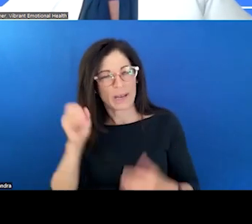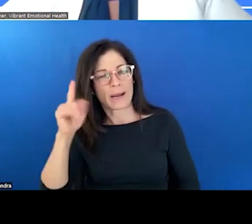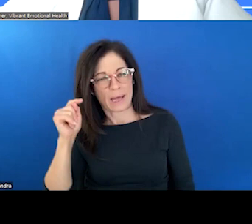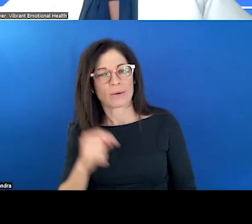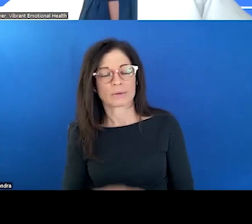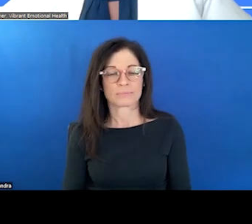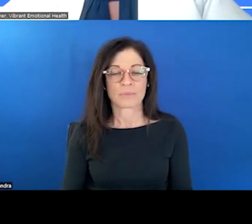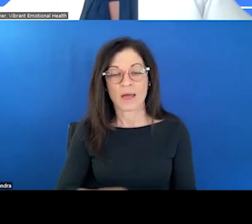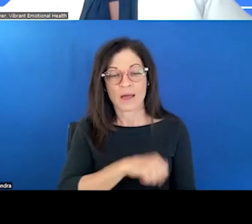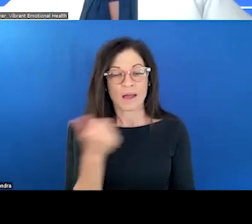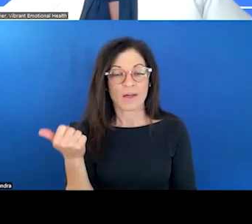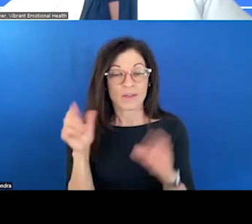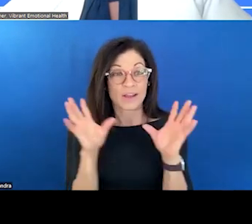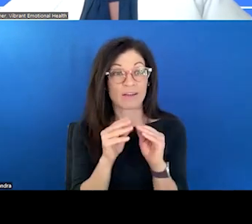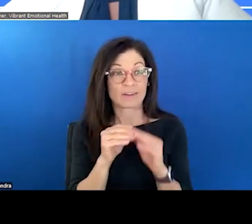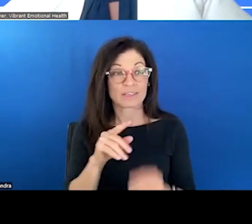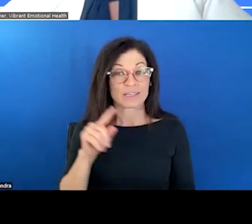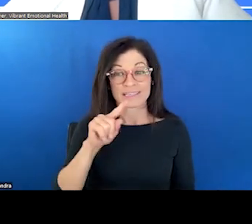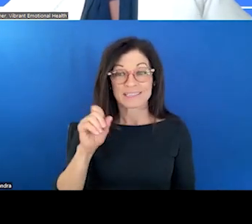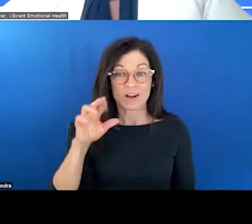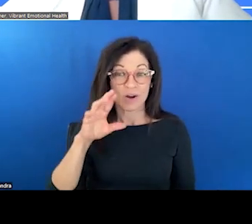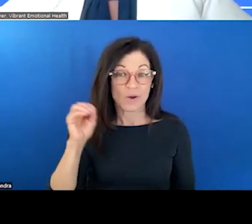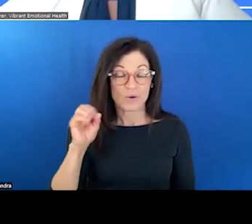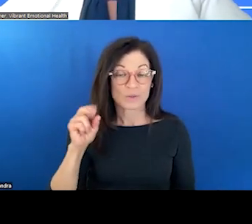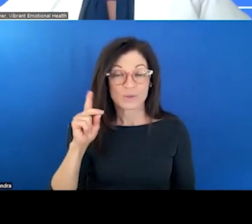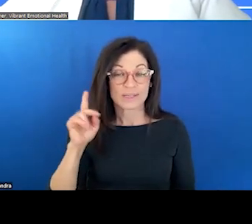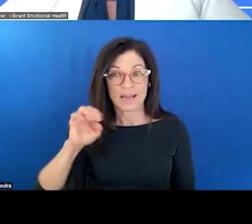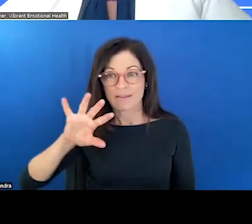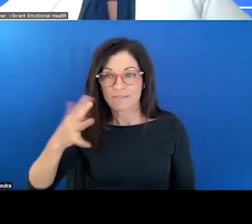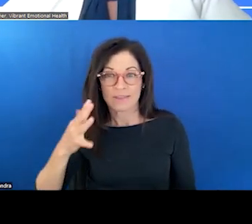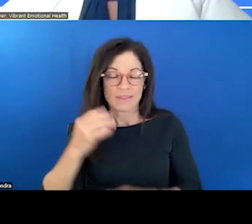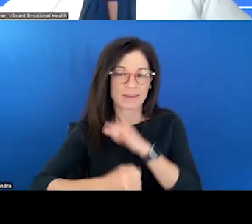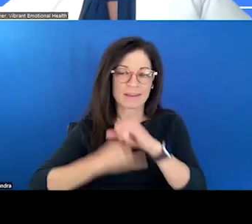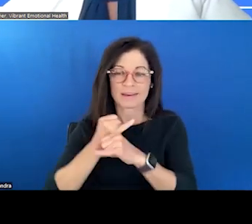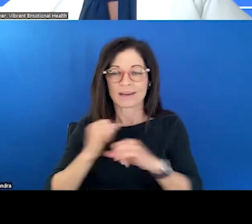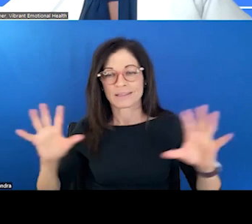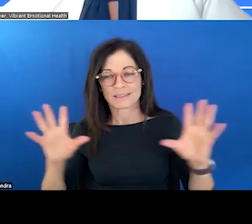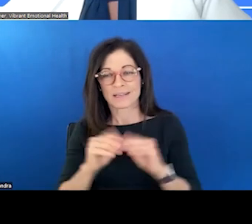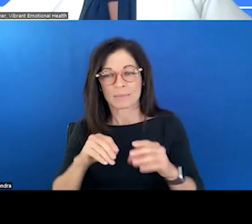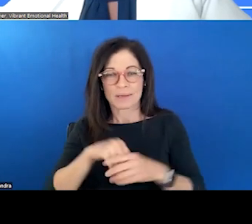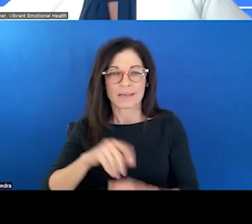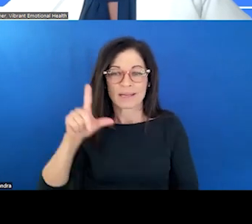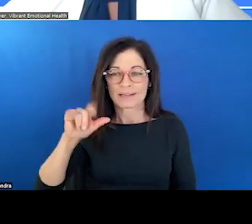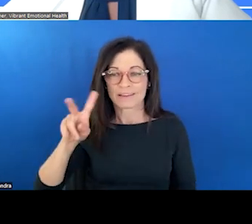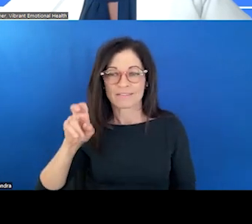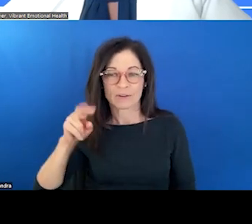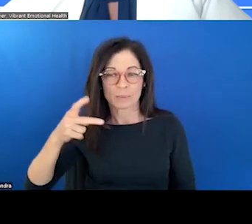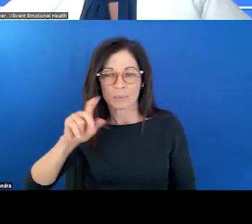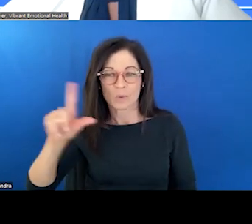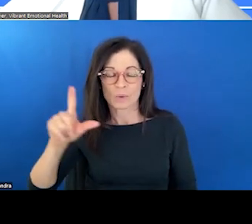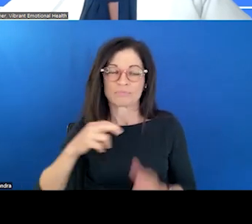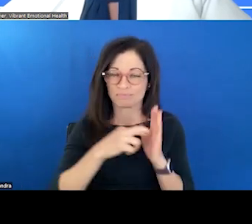ANOTHER CONFERENCE IS THE ZERO SUICIDE SUMMIT IN LIVERPOOL.